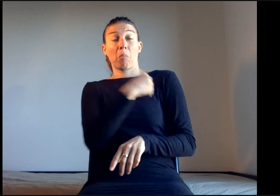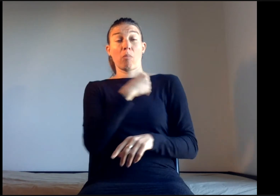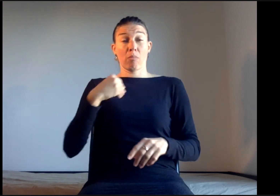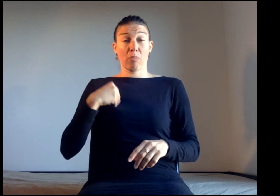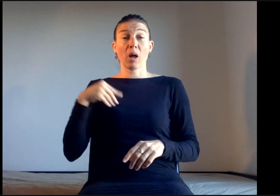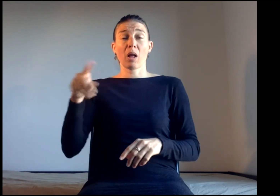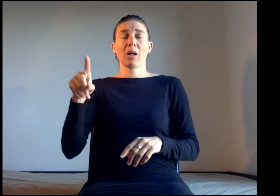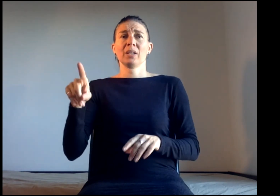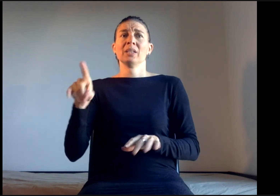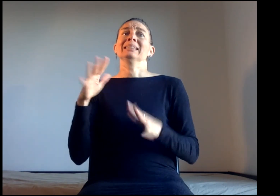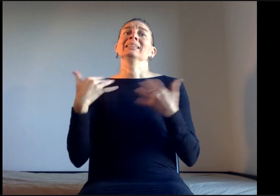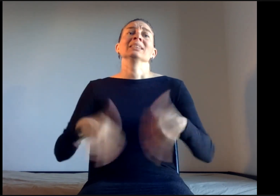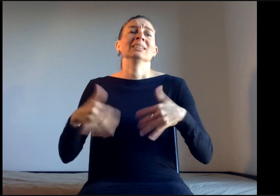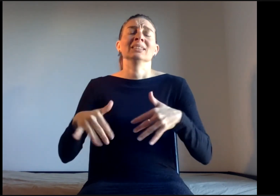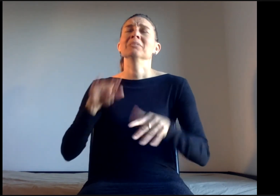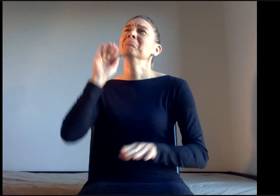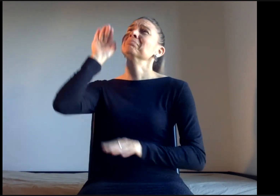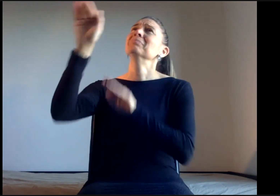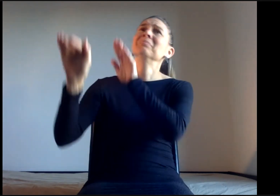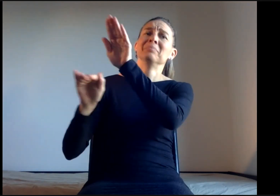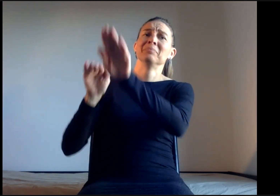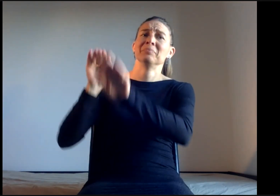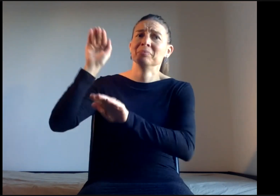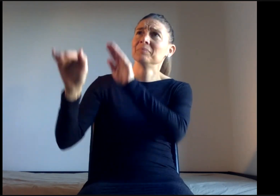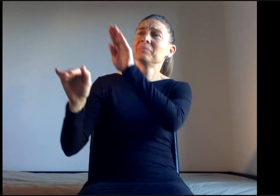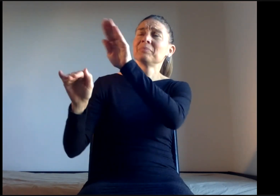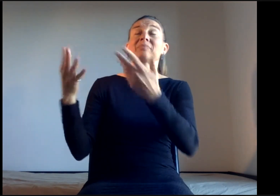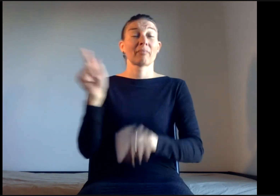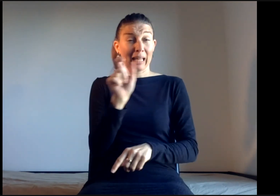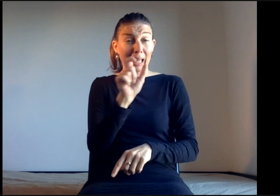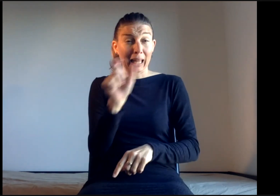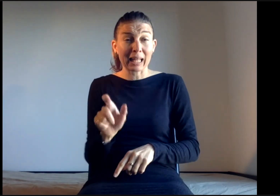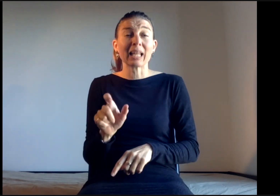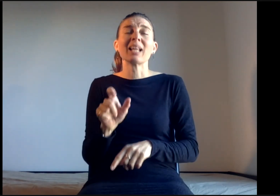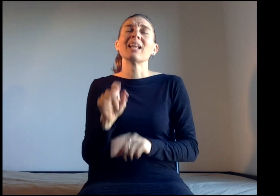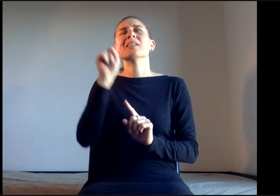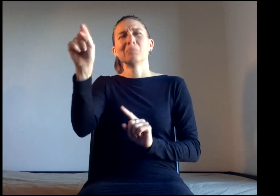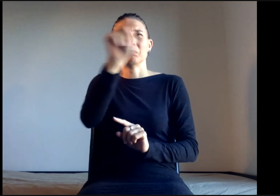from Italy and from other countries, and it doesn't seem to be